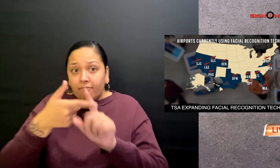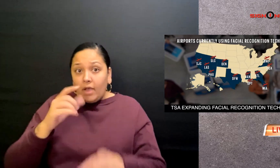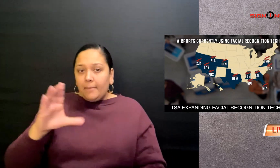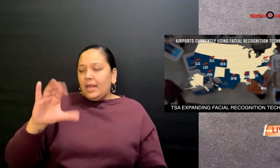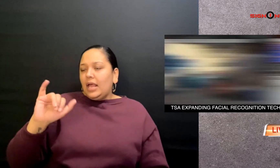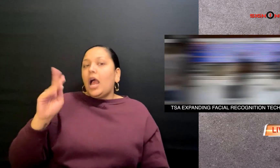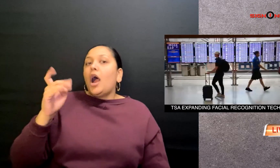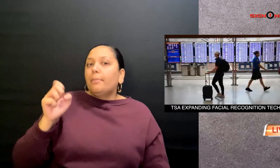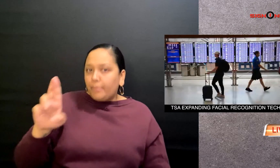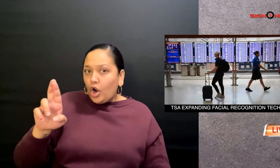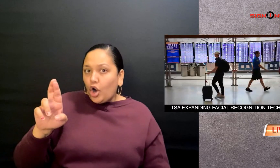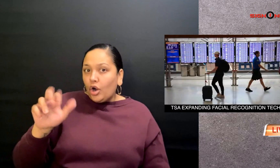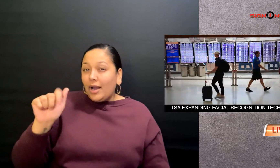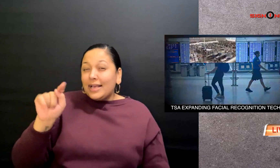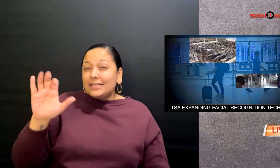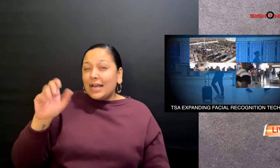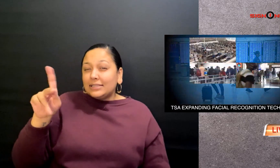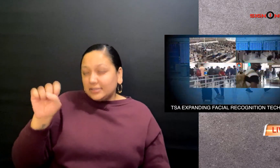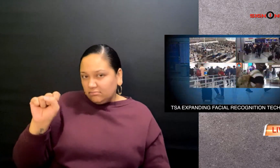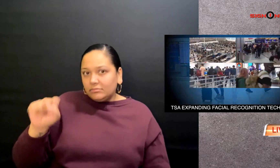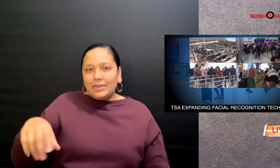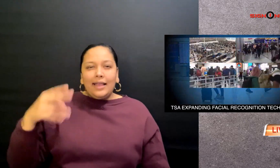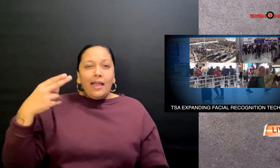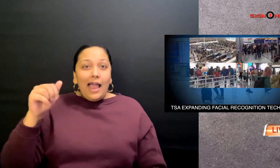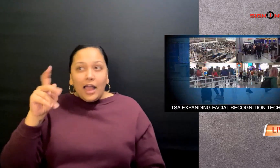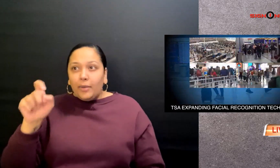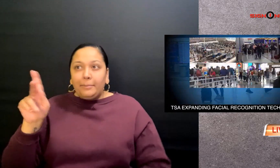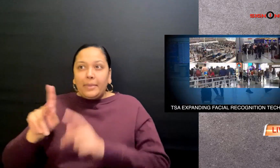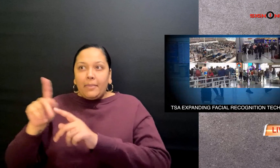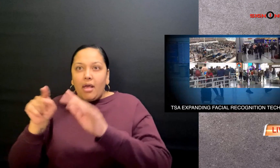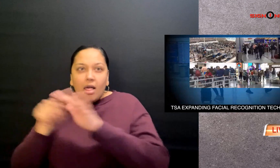most images and securing data from cyber attacks